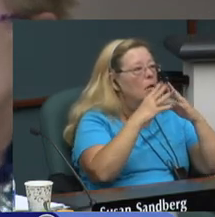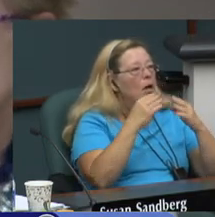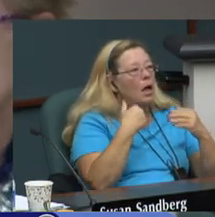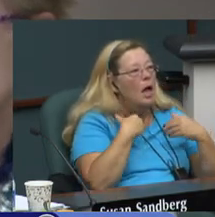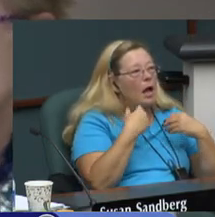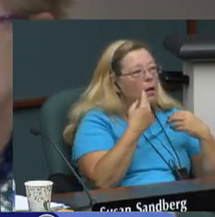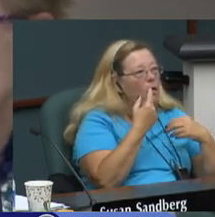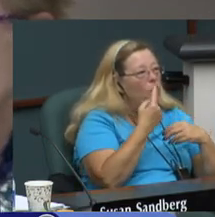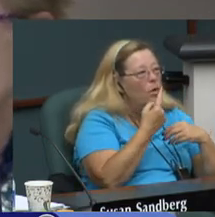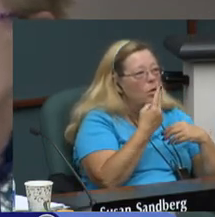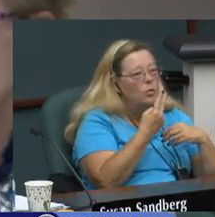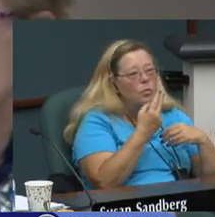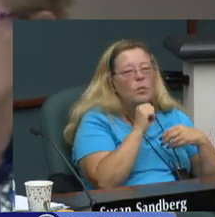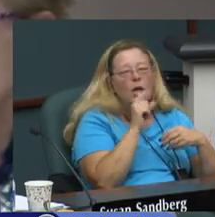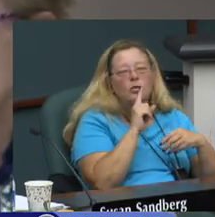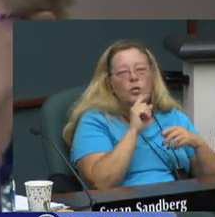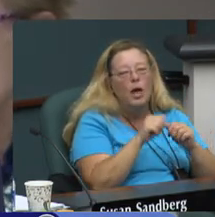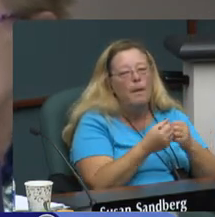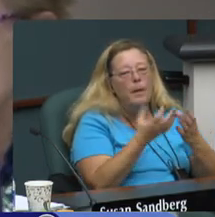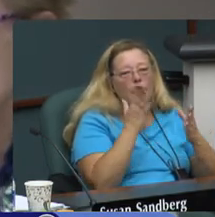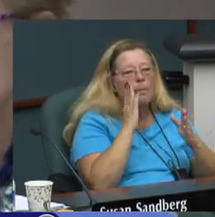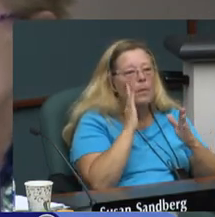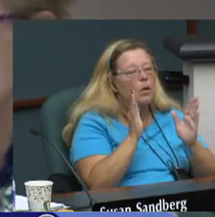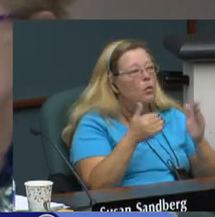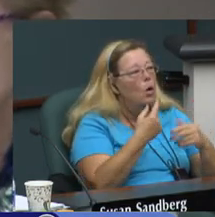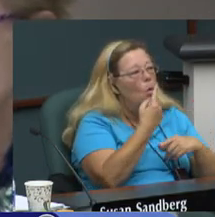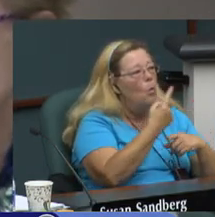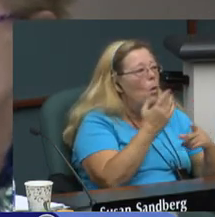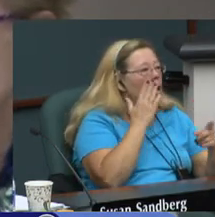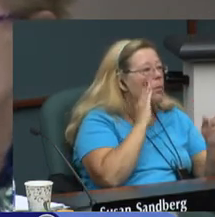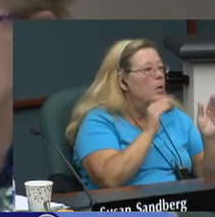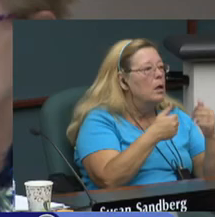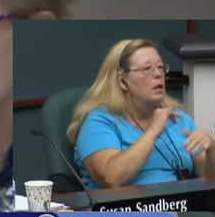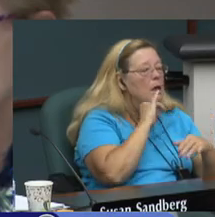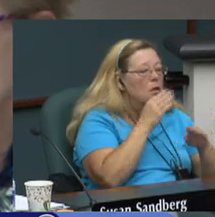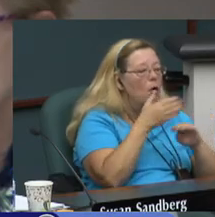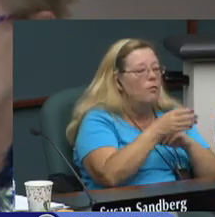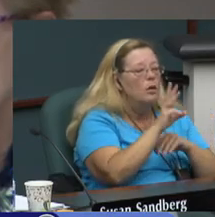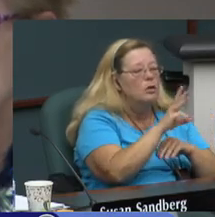four I'm not sure how many bedrooms they have a one-bedroom is over $600 two